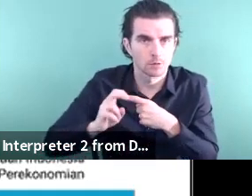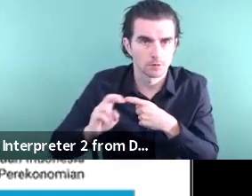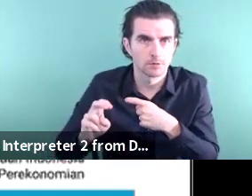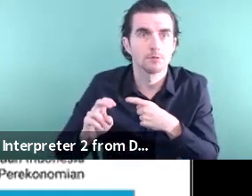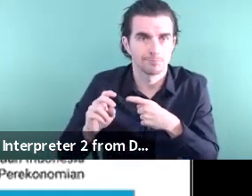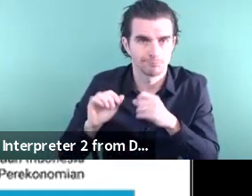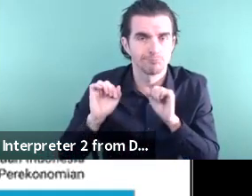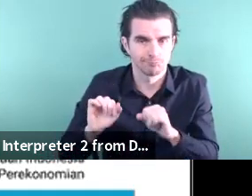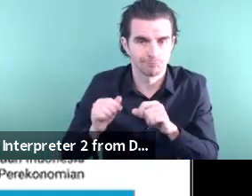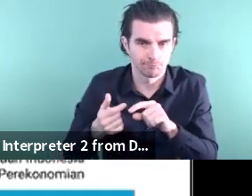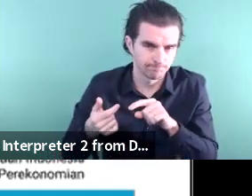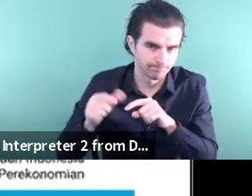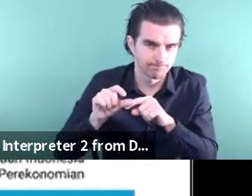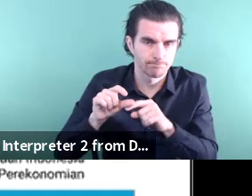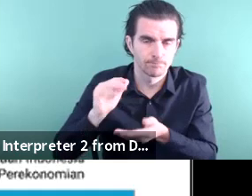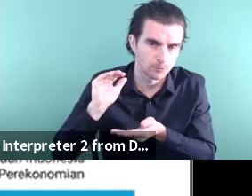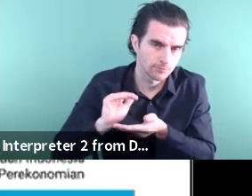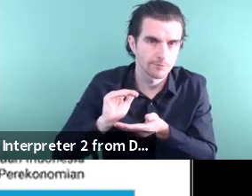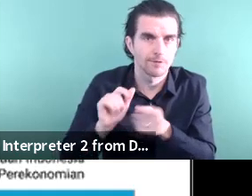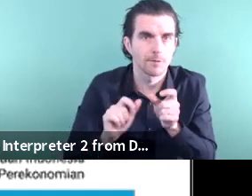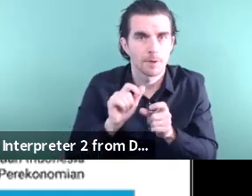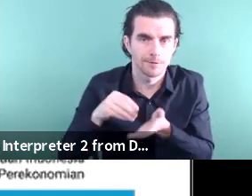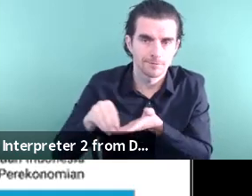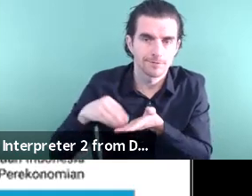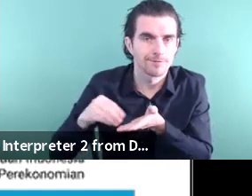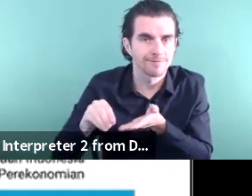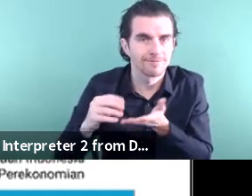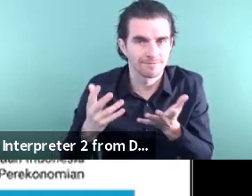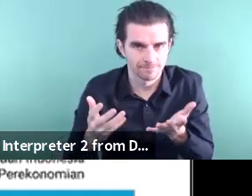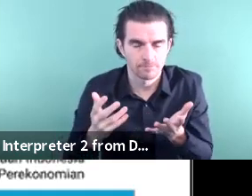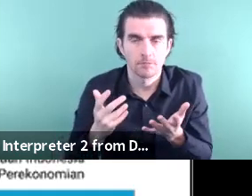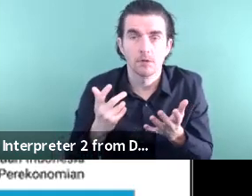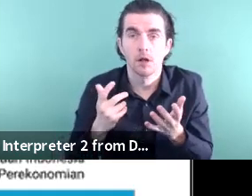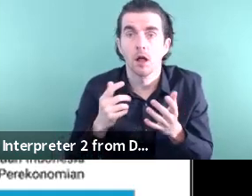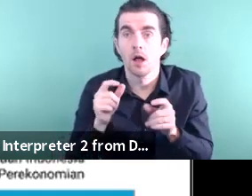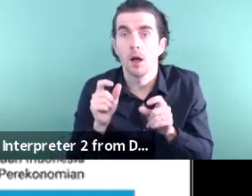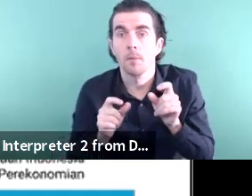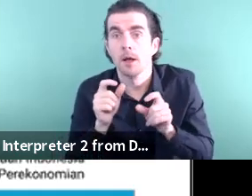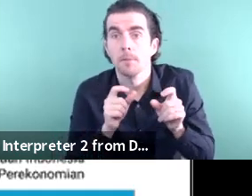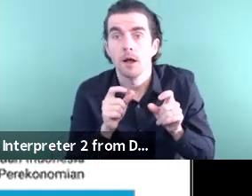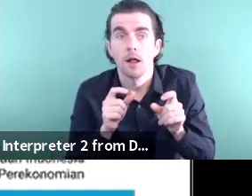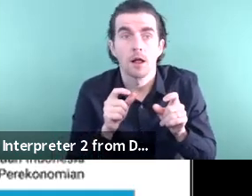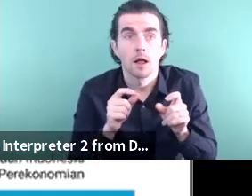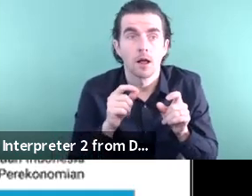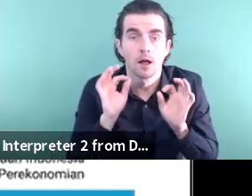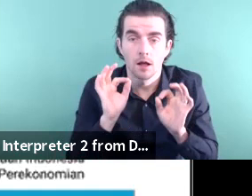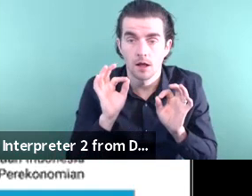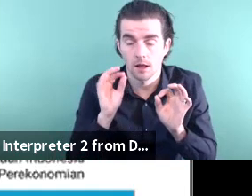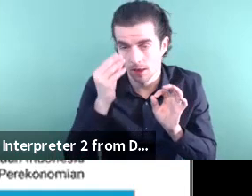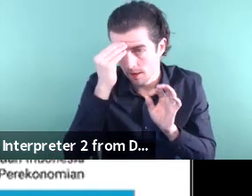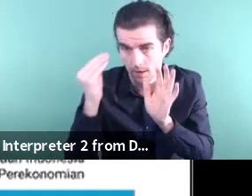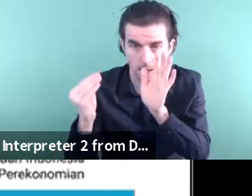precisely to understand what the transportation related costs are and then look into what modes